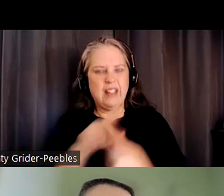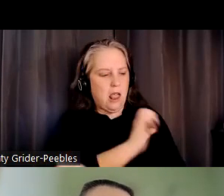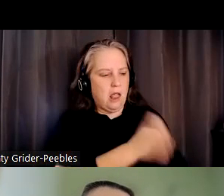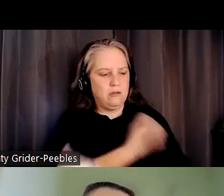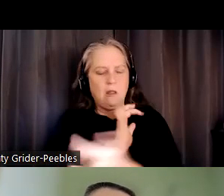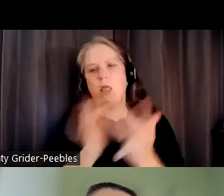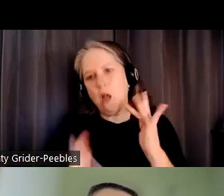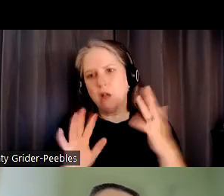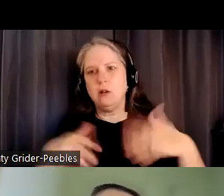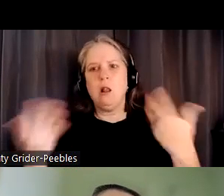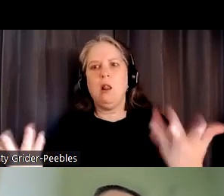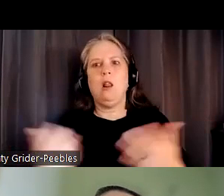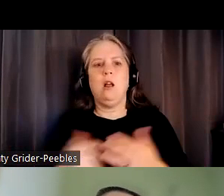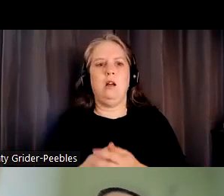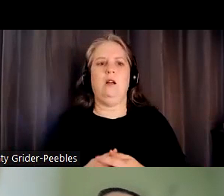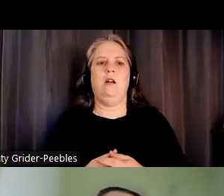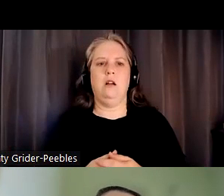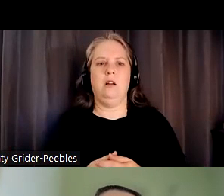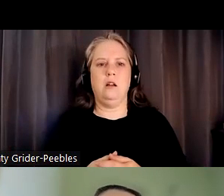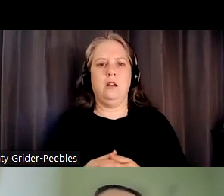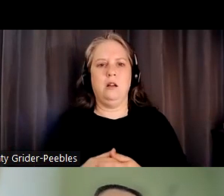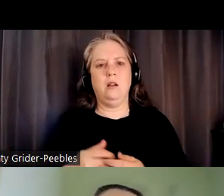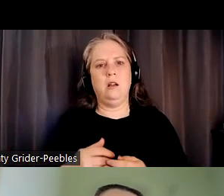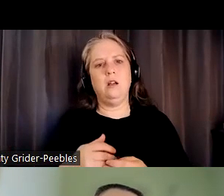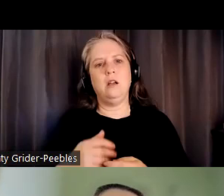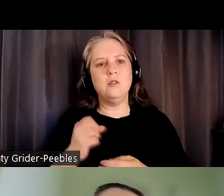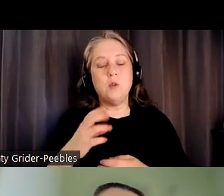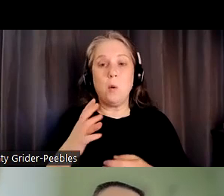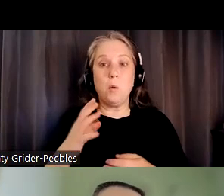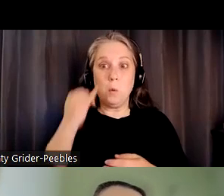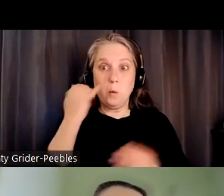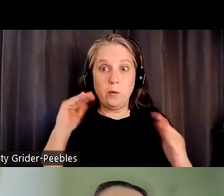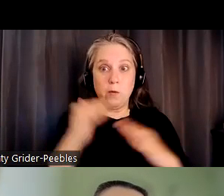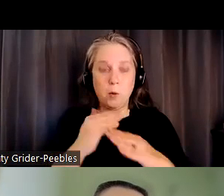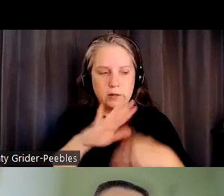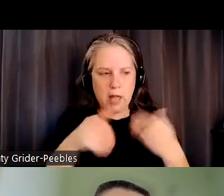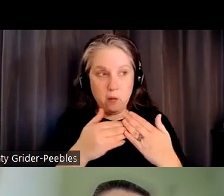Focusing on ensuring that everybody in the room has what they need to the